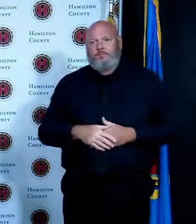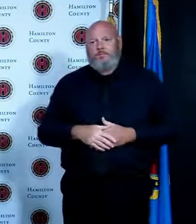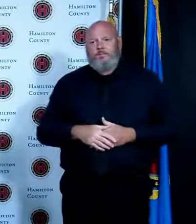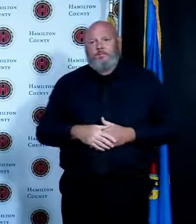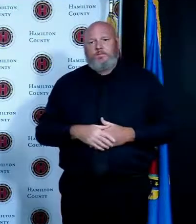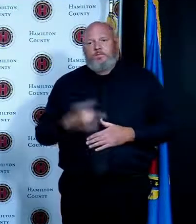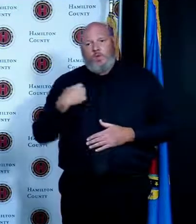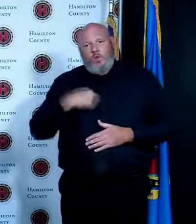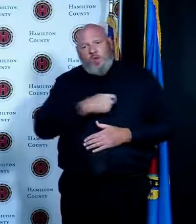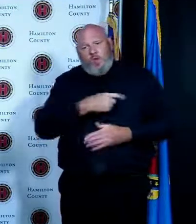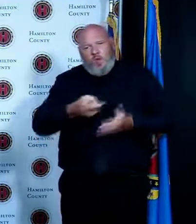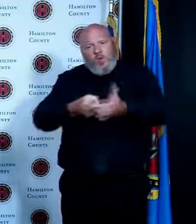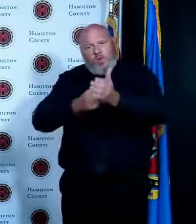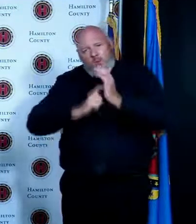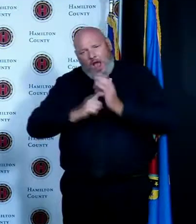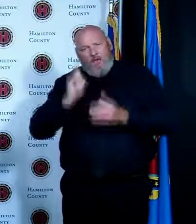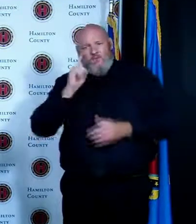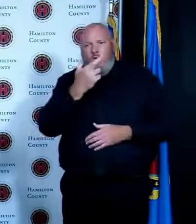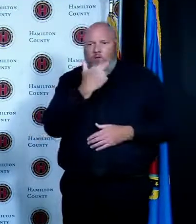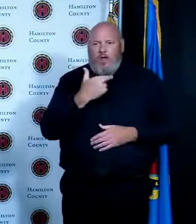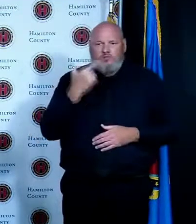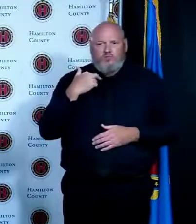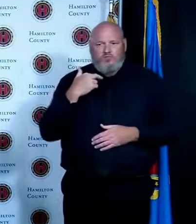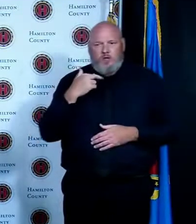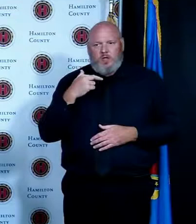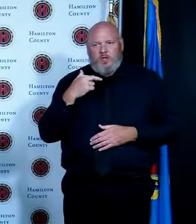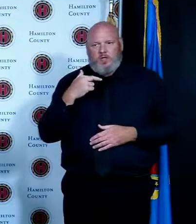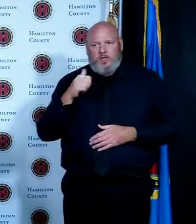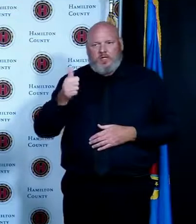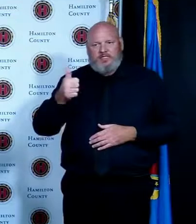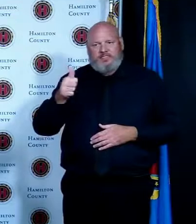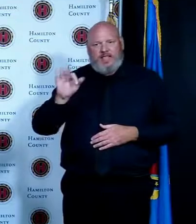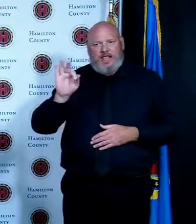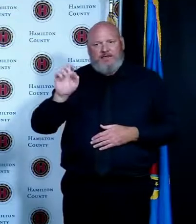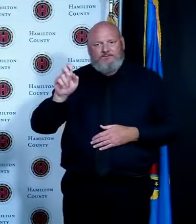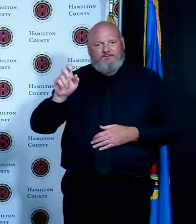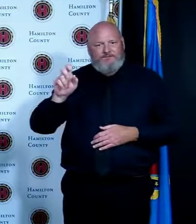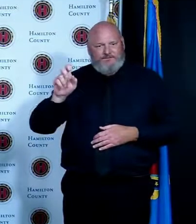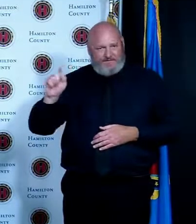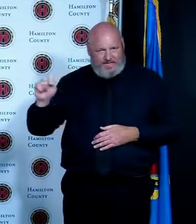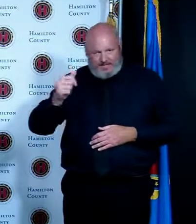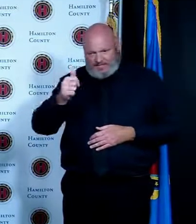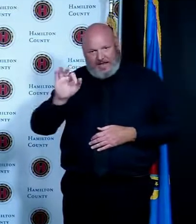separation is happening and then lastly the increase for sanitation we know that